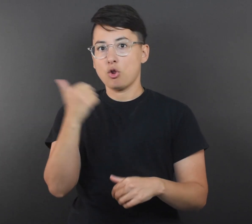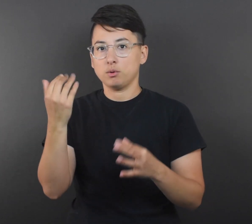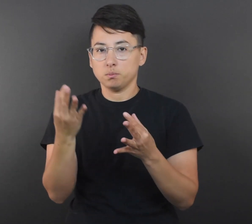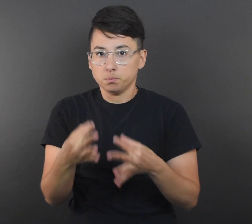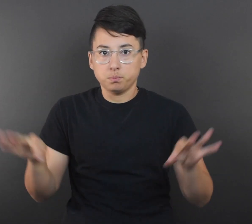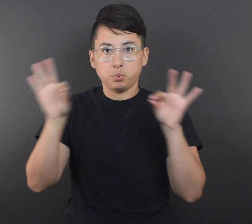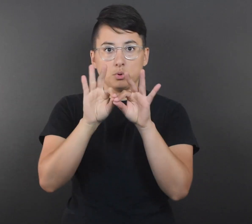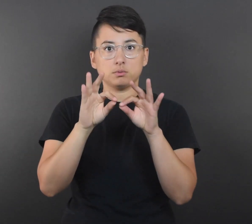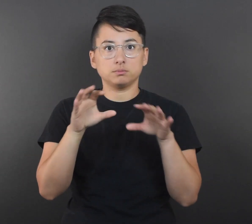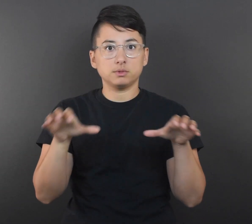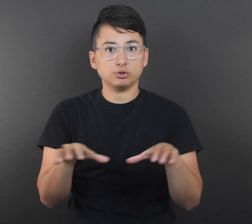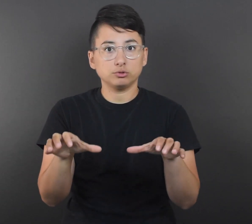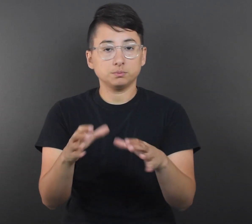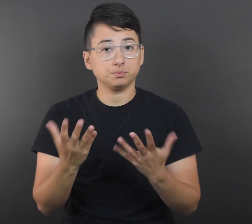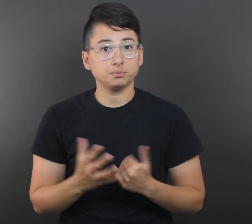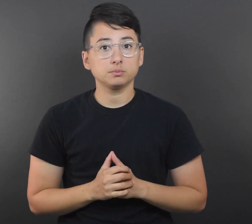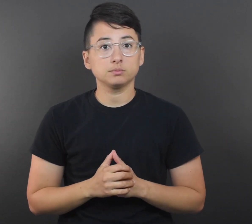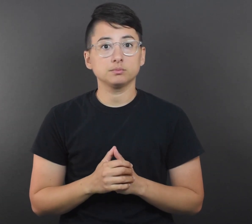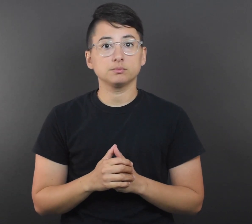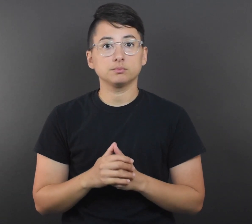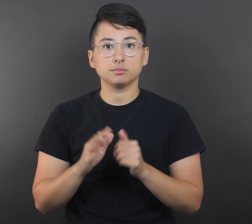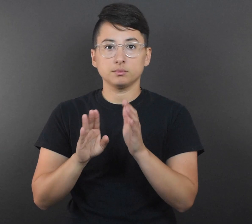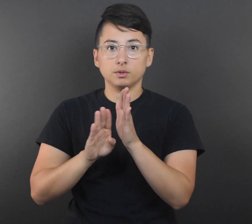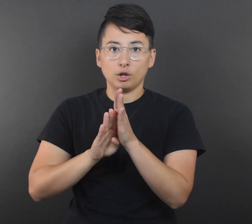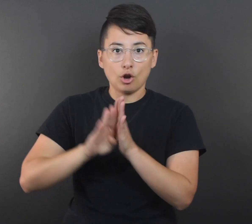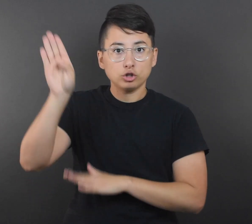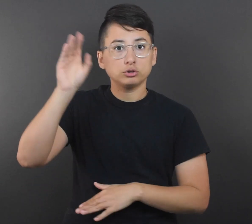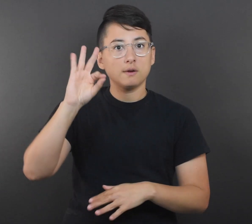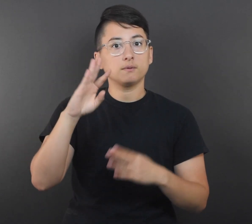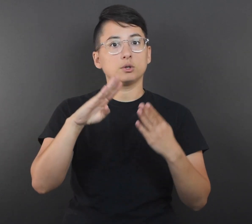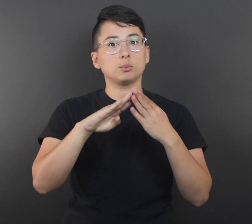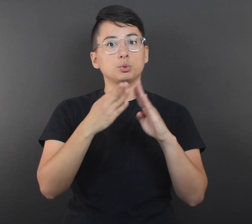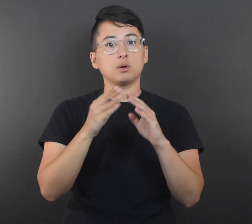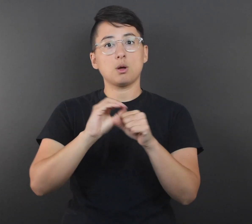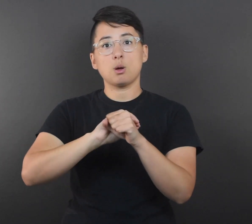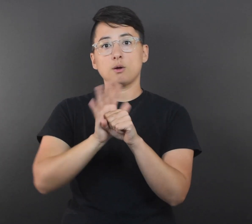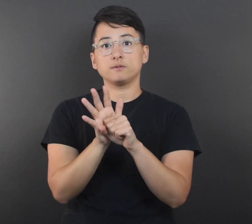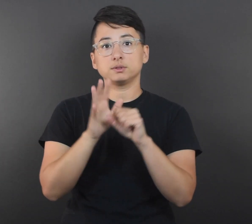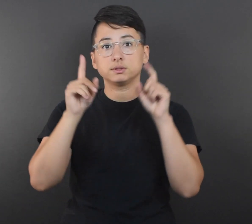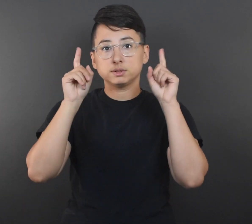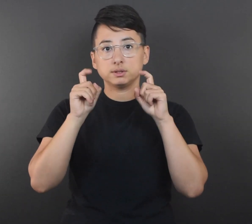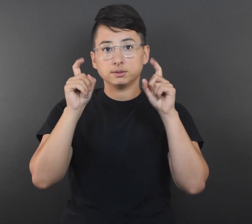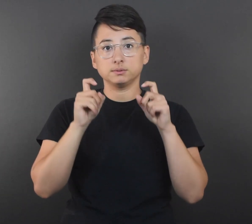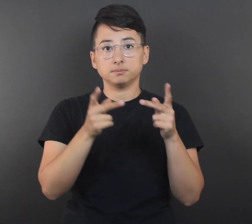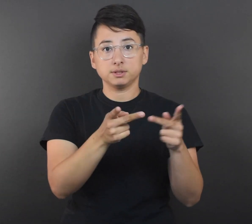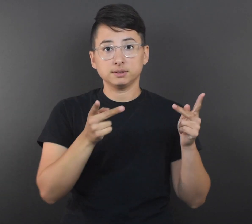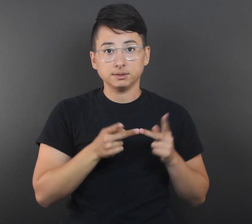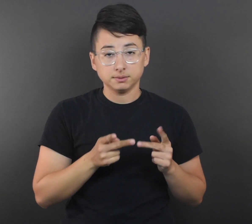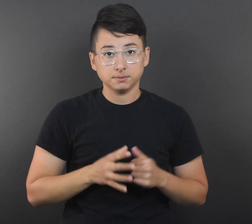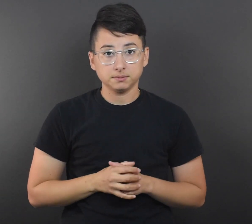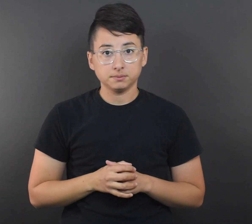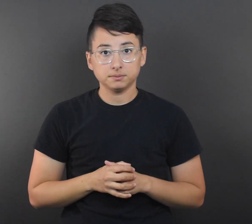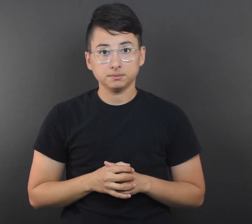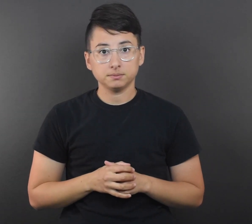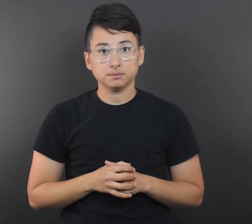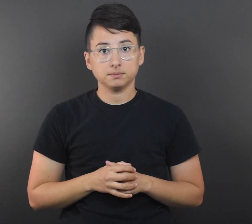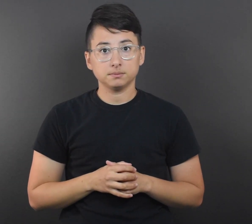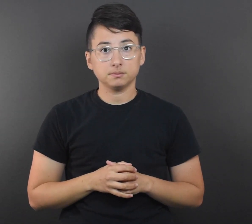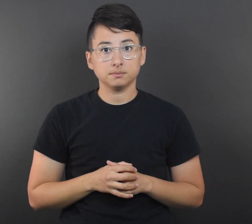very important endeavor: the launch of community COVID-19 testing sites.